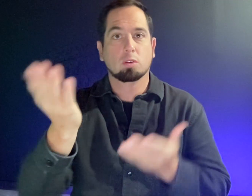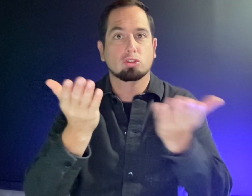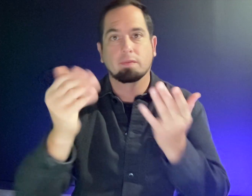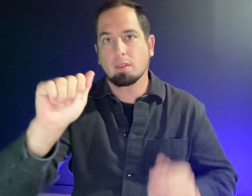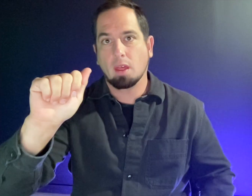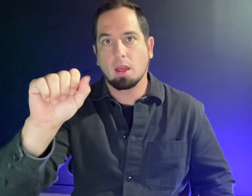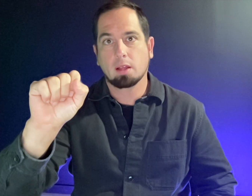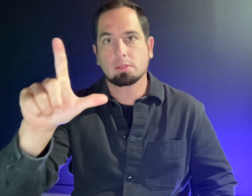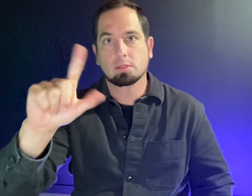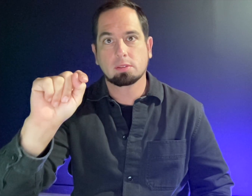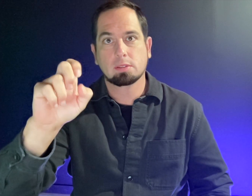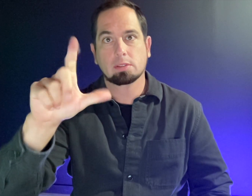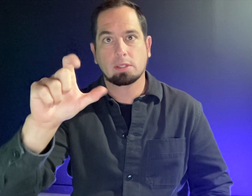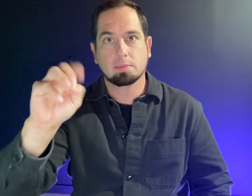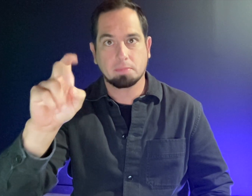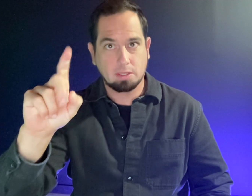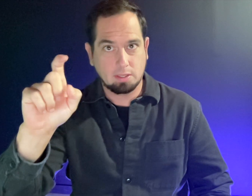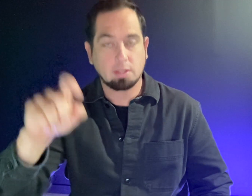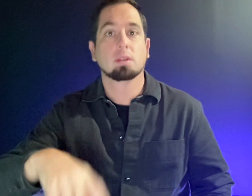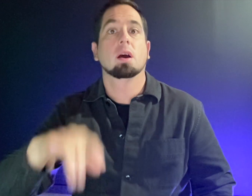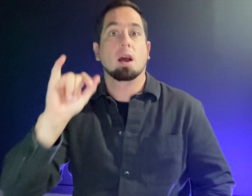your ASLTelemed service?